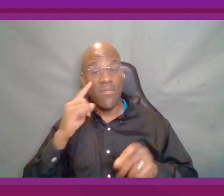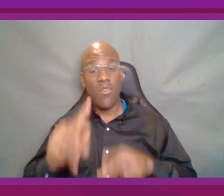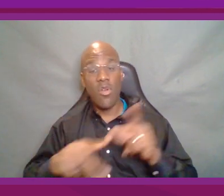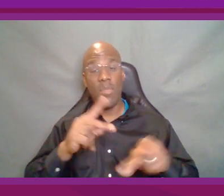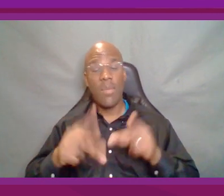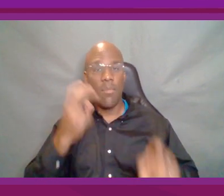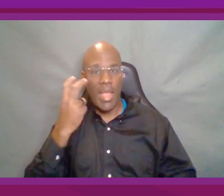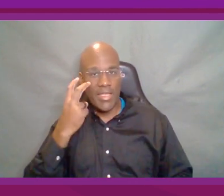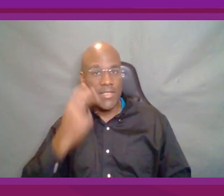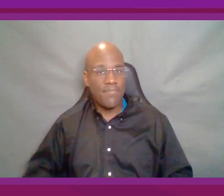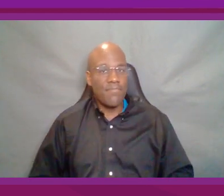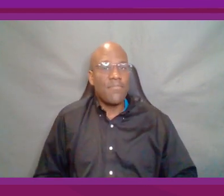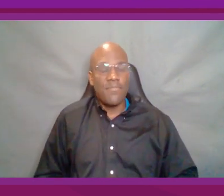um is for people who are blind, for blind people,